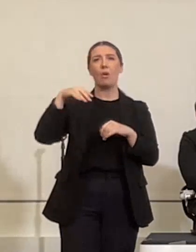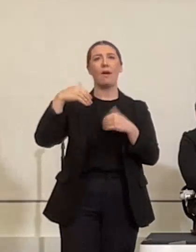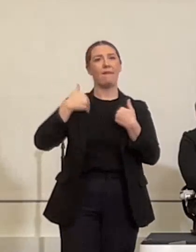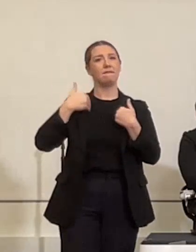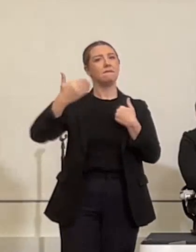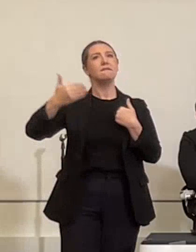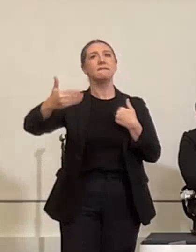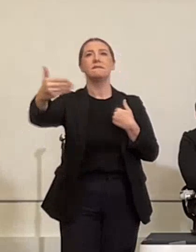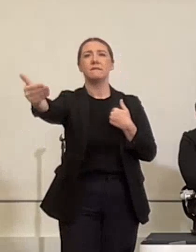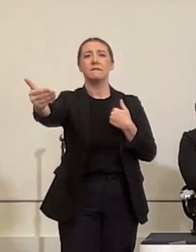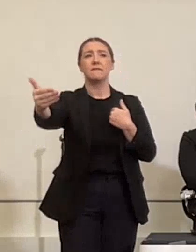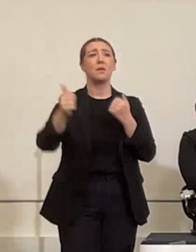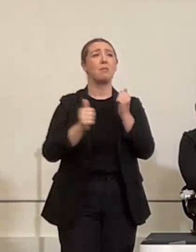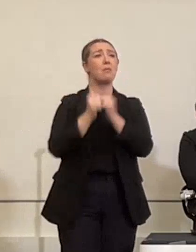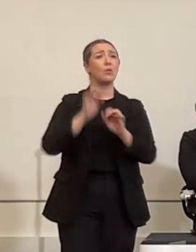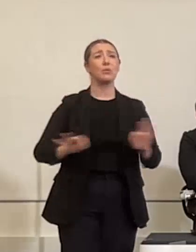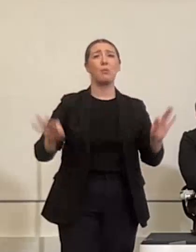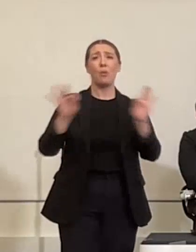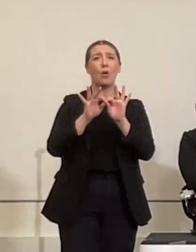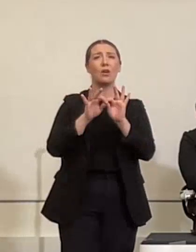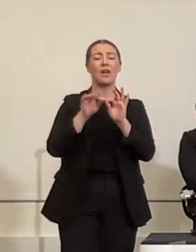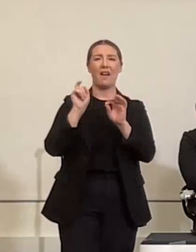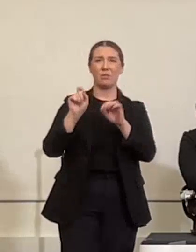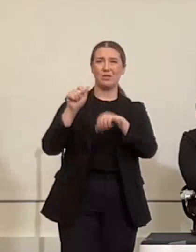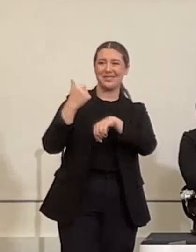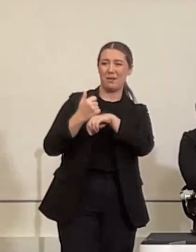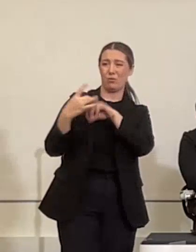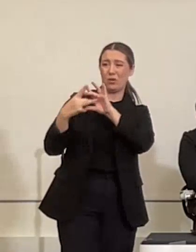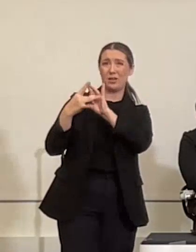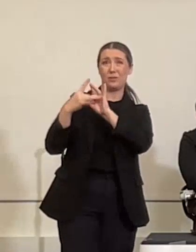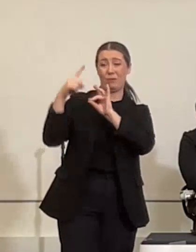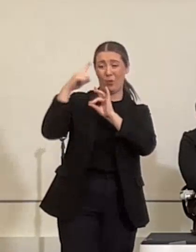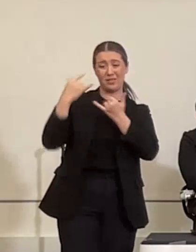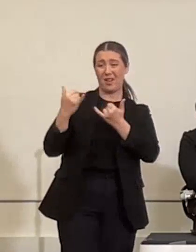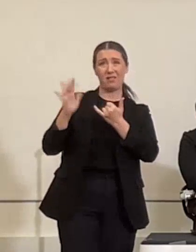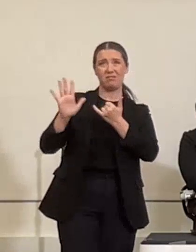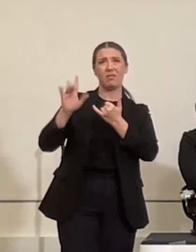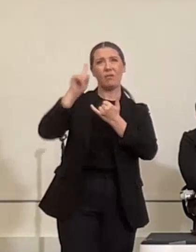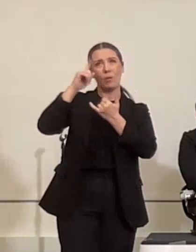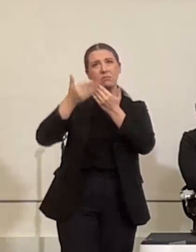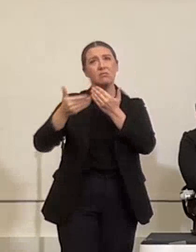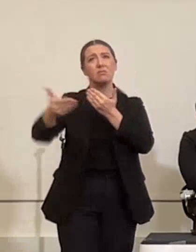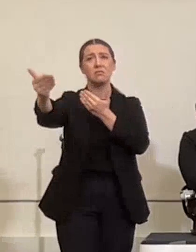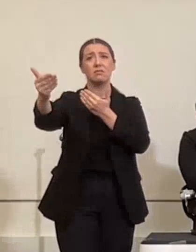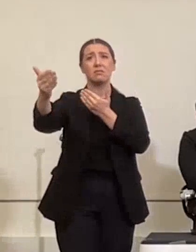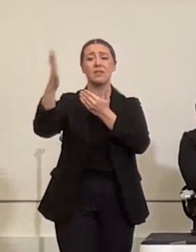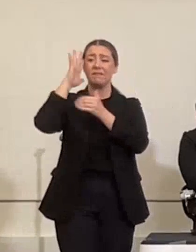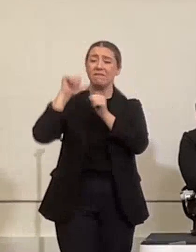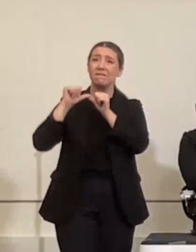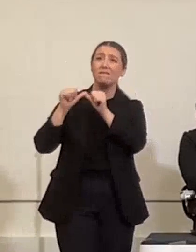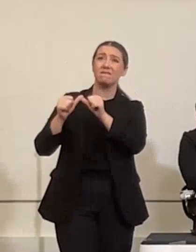And the most important part is like, I'm building a relationship for tomorrow. And by building on that relationship for tomorrow, when